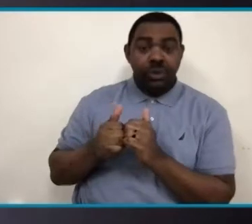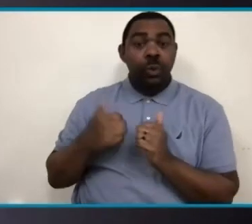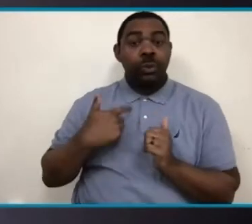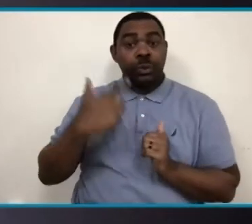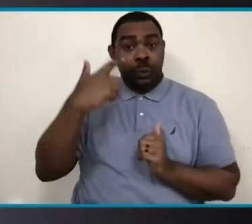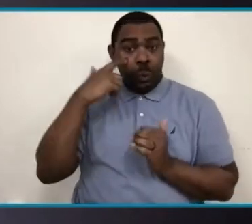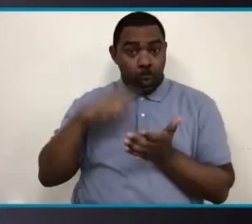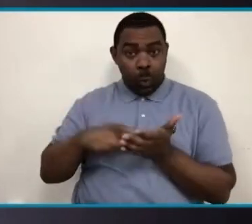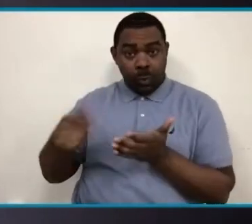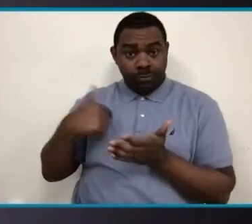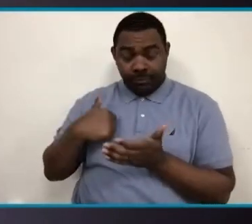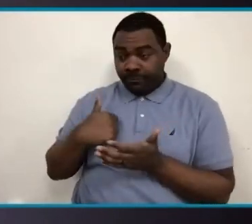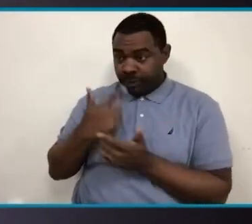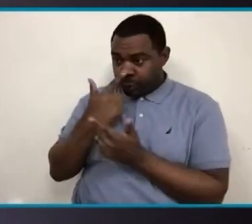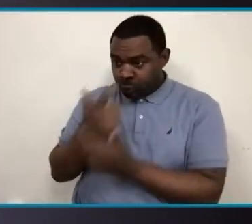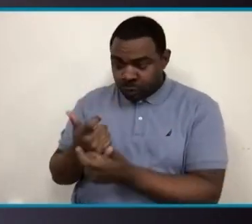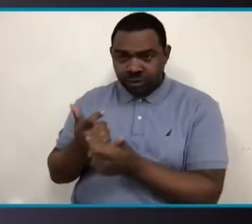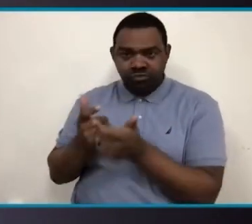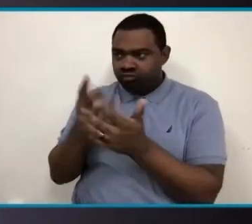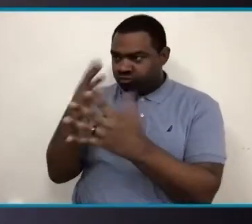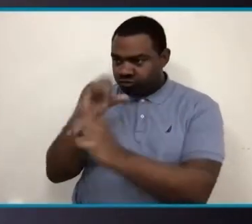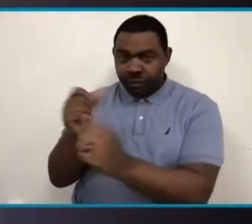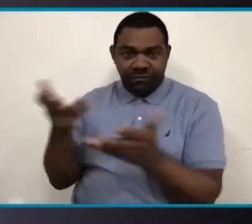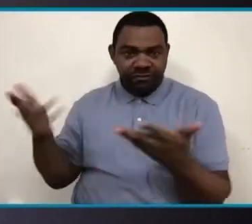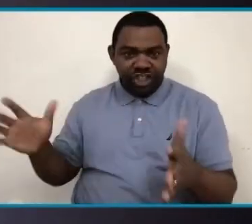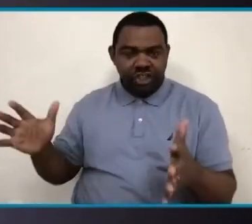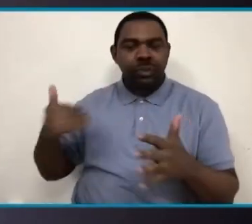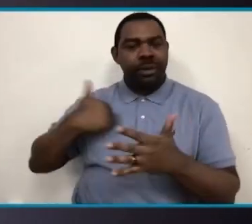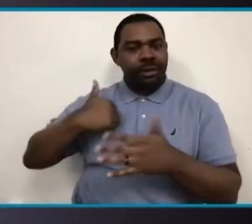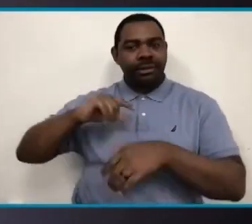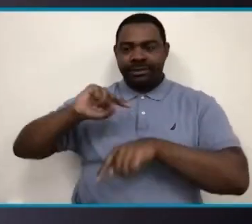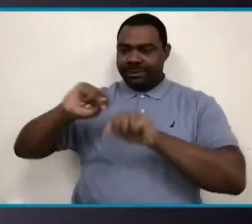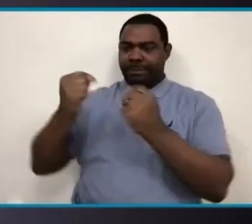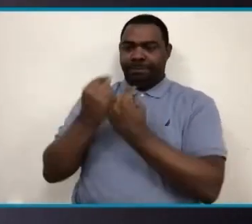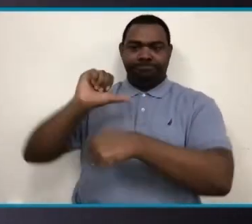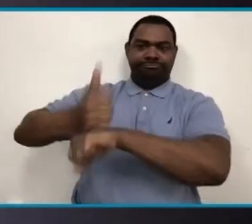we already had a strong team in place with music therapists and senior investigators